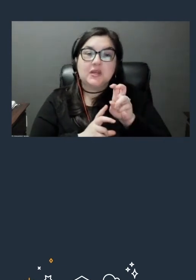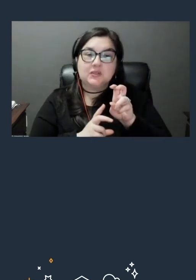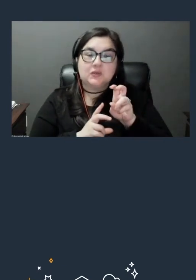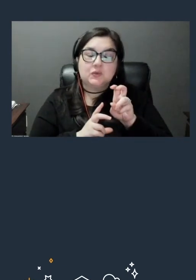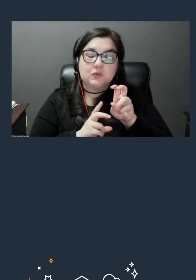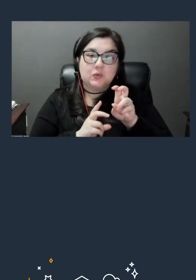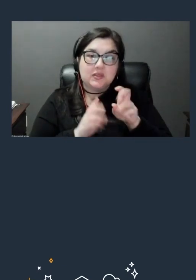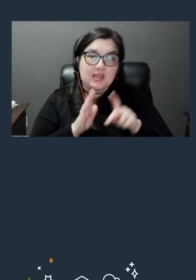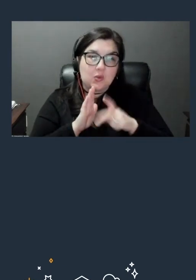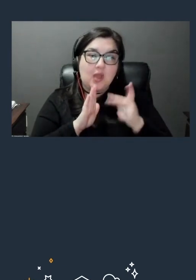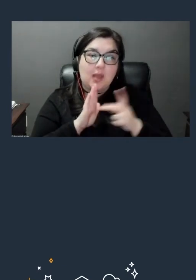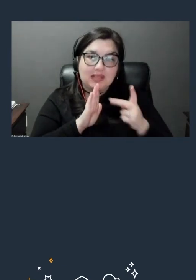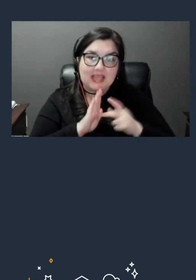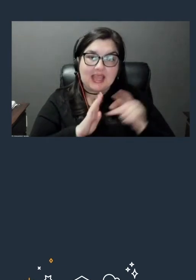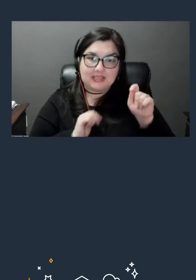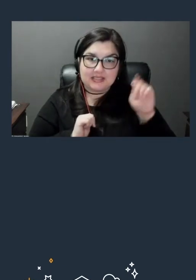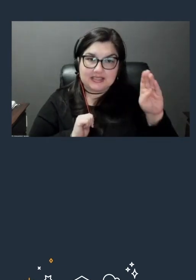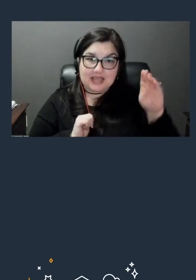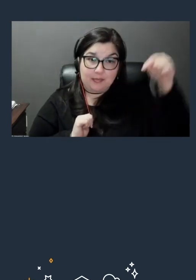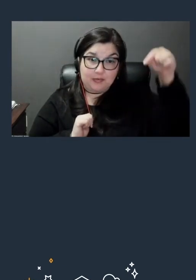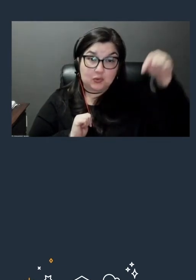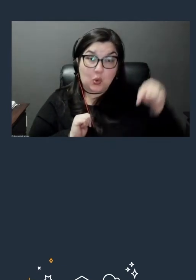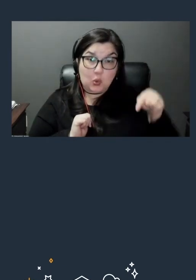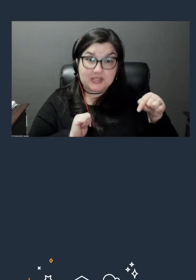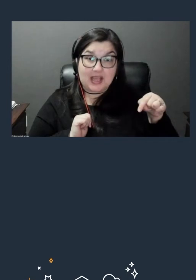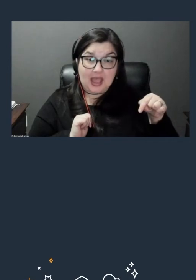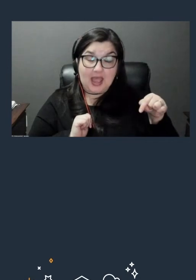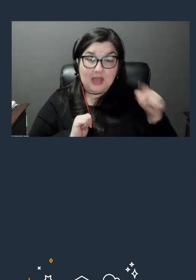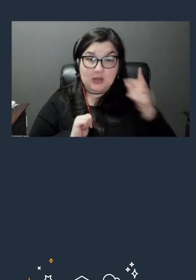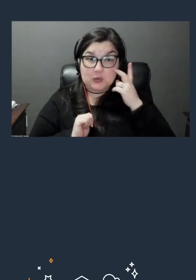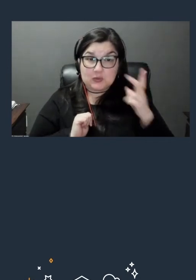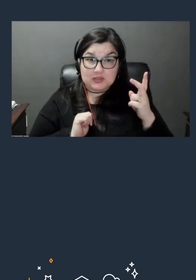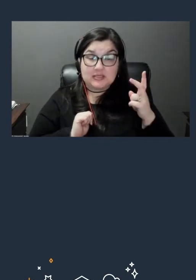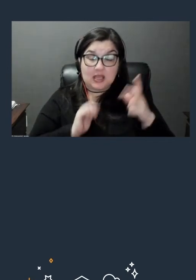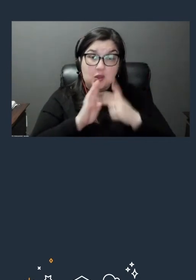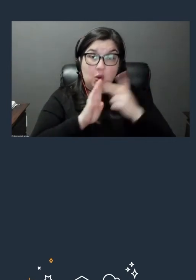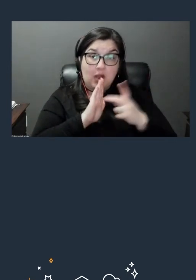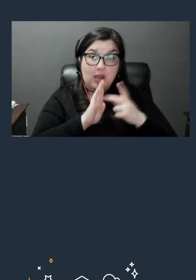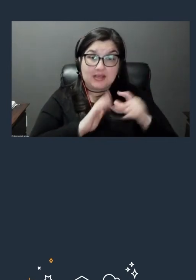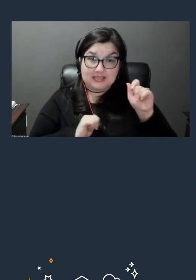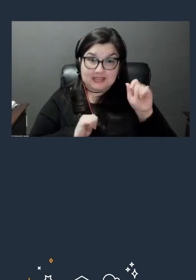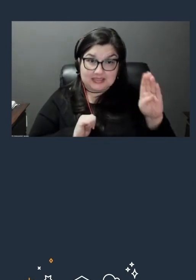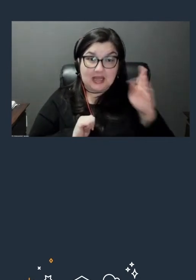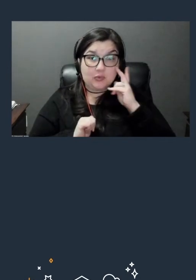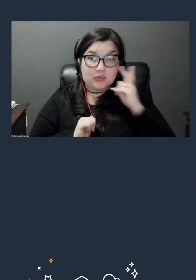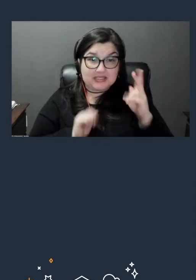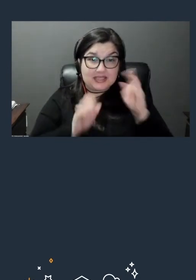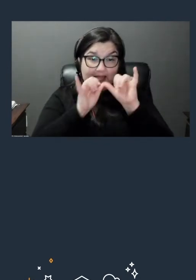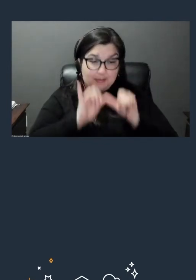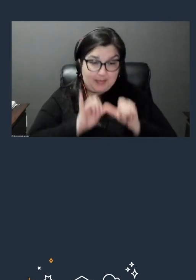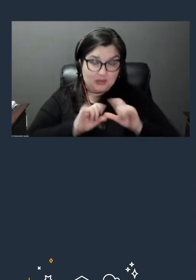So if you scroll down here under replication tab, you will see replication metrics with different timeframes.